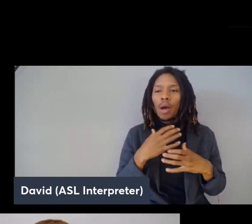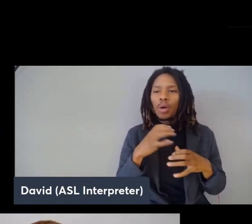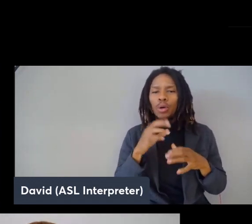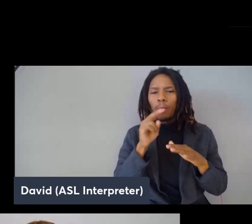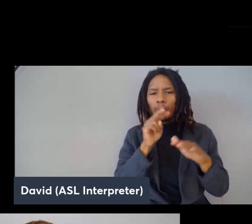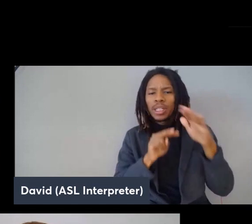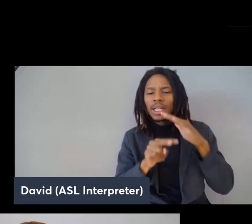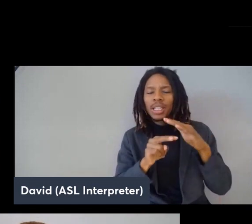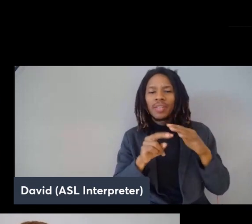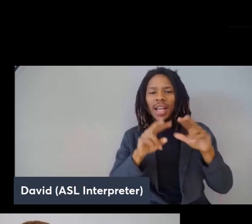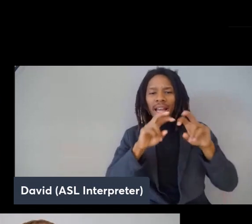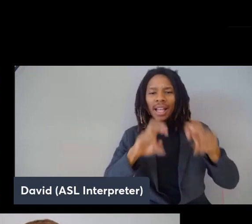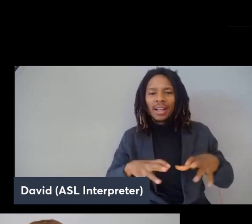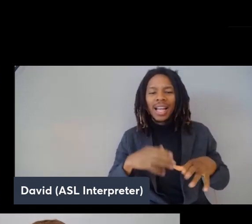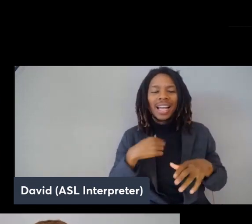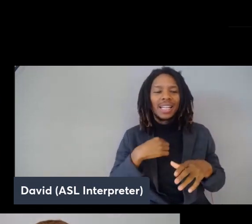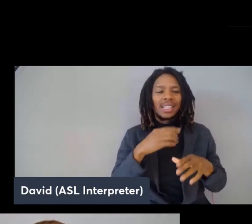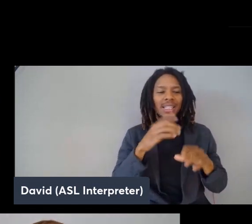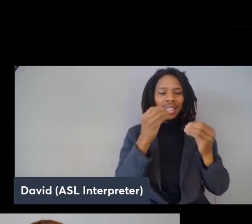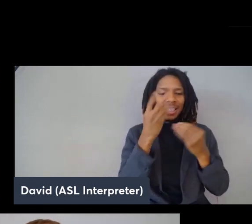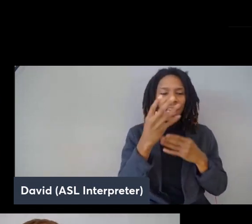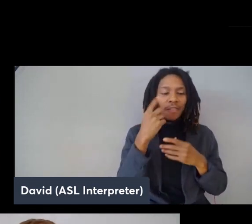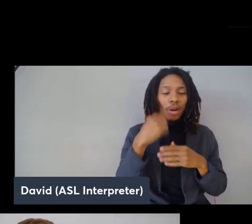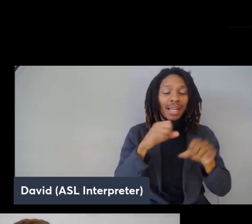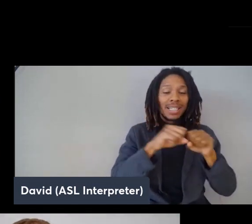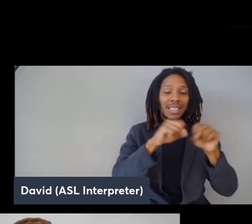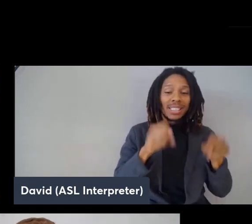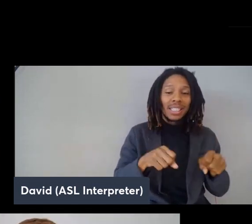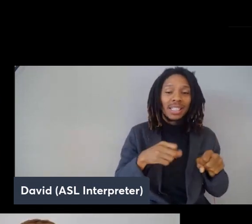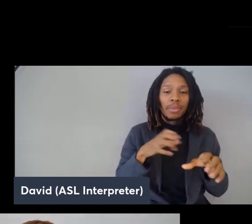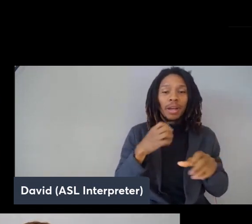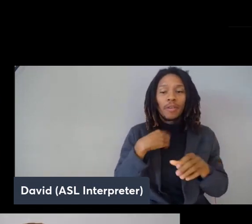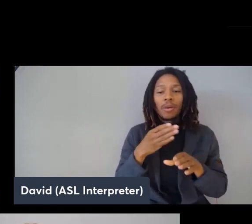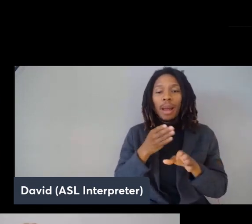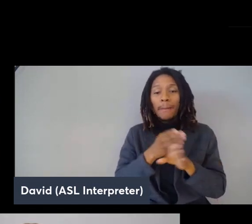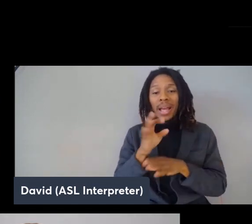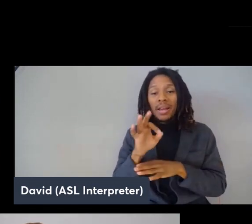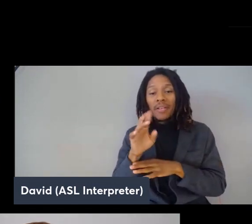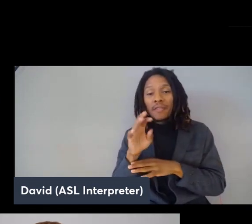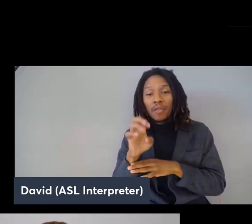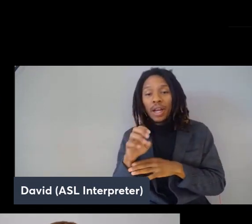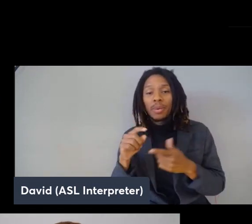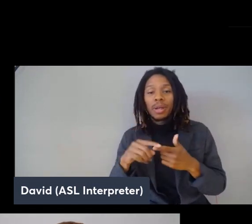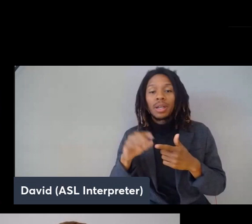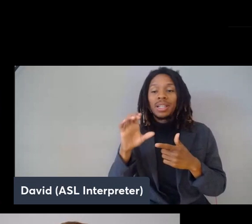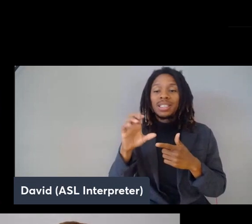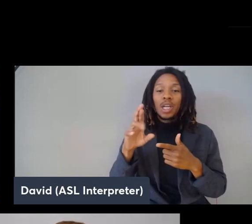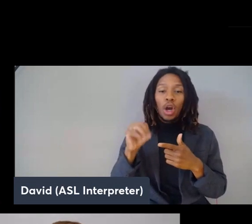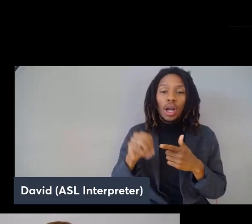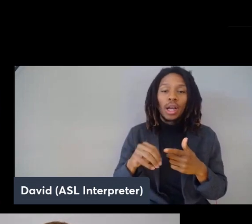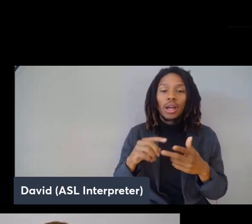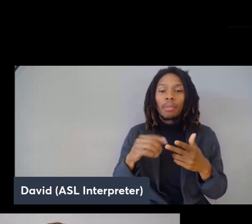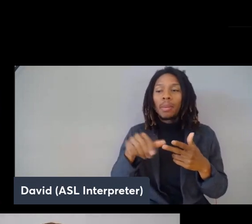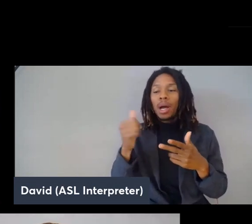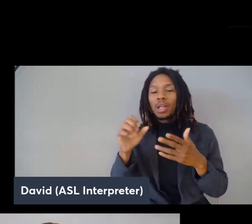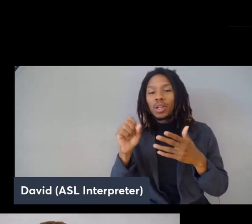I need the data from my system, maybe getting it from my mainframe, I also need to get it from my CRM, maybe a few other sources, I'm gonna put it together,